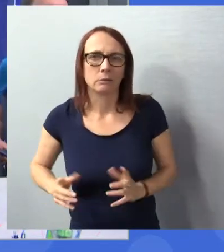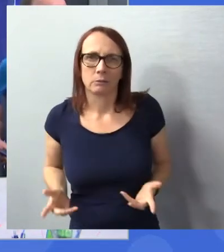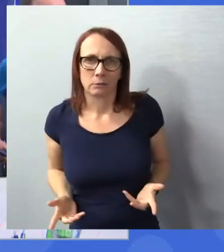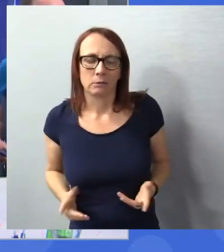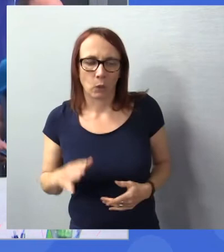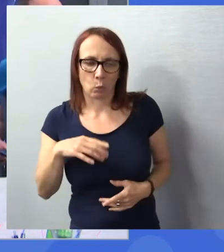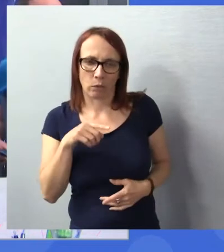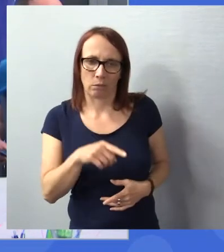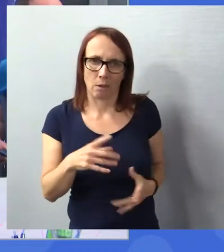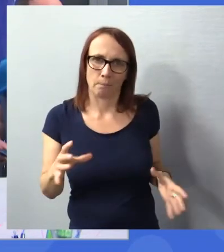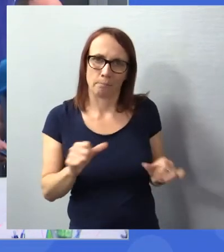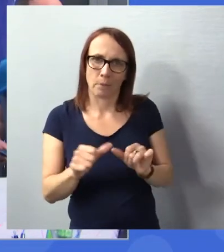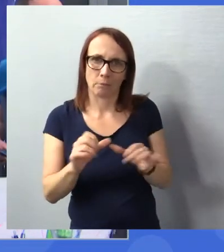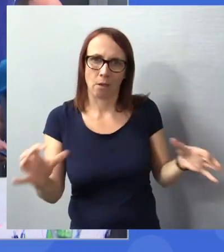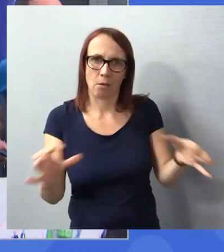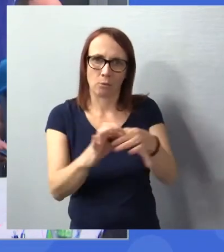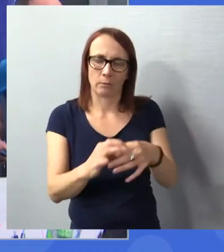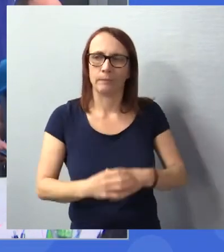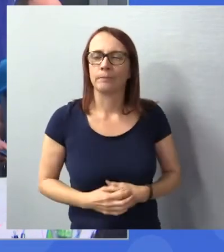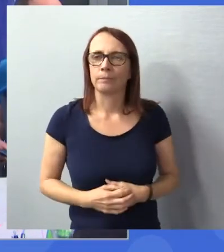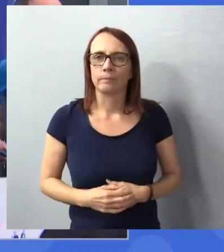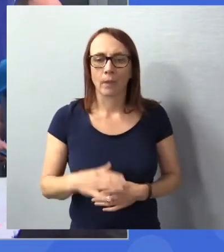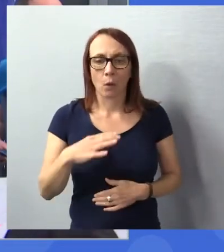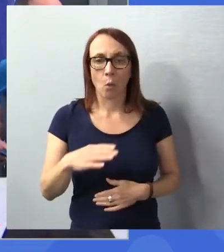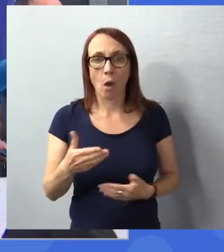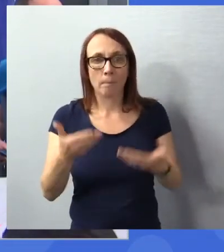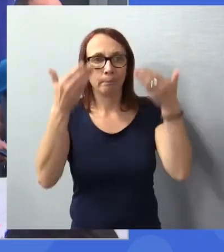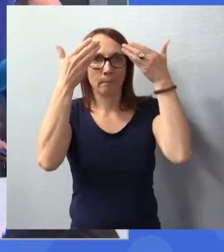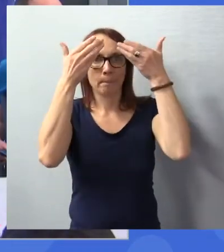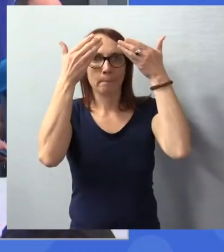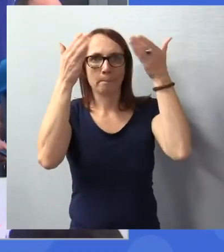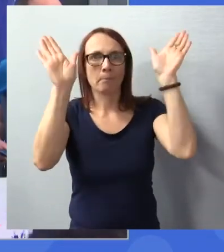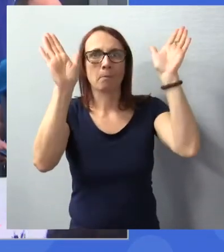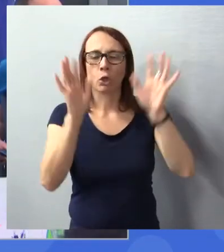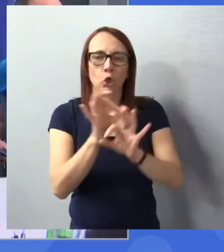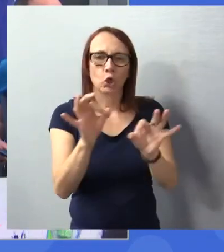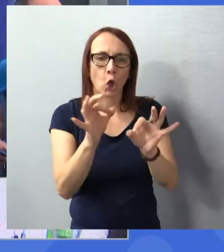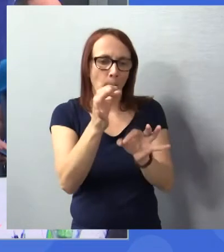that and be more open minded and less constrained by the party line trying